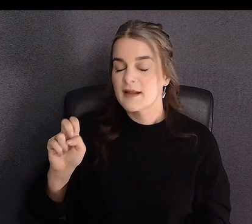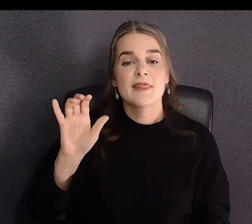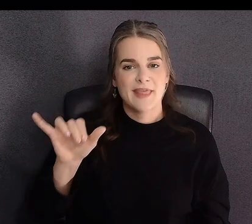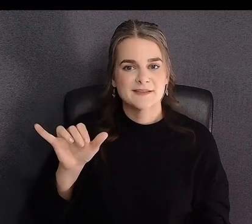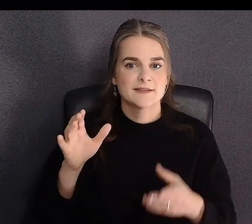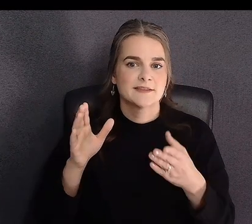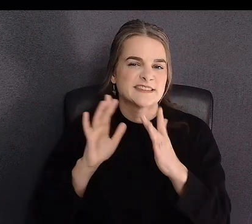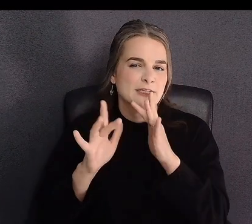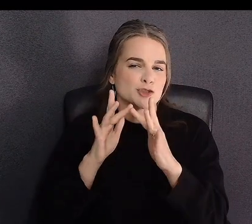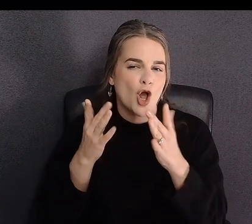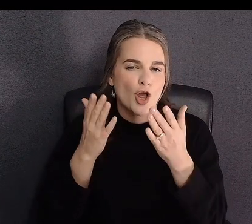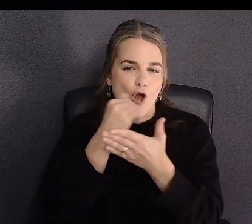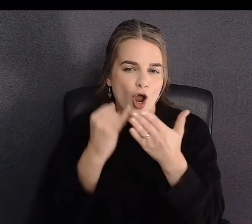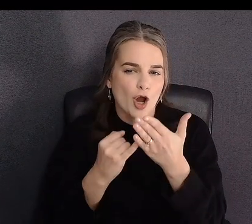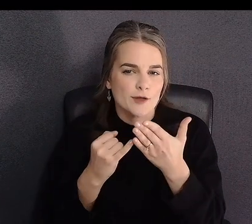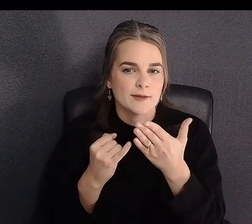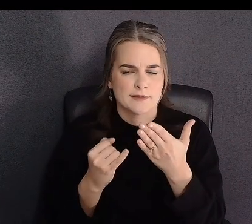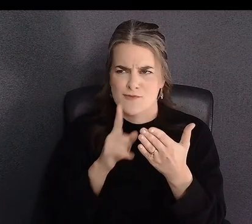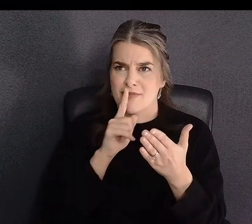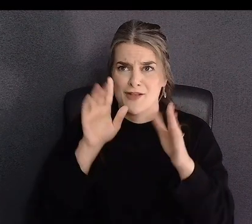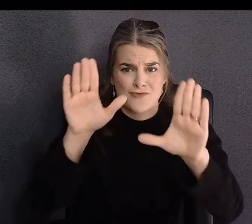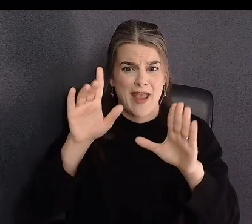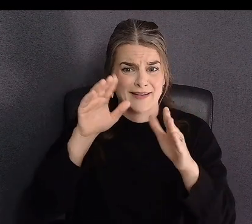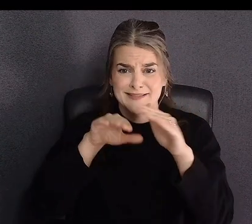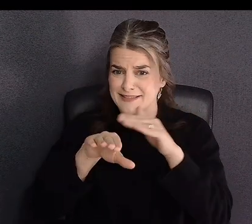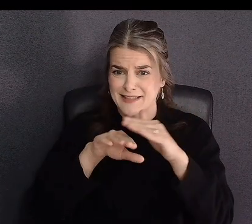that's really great for accessible art making. It's no-mess.